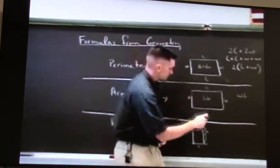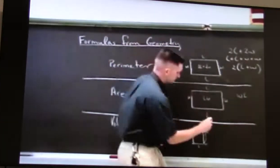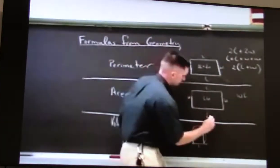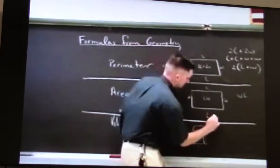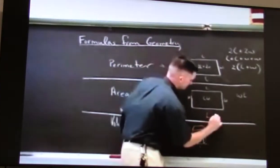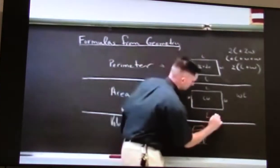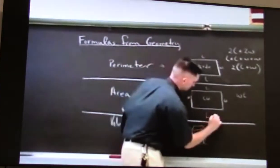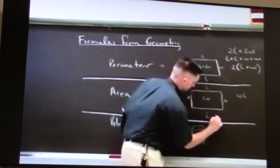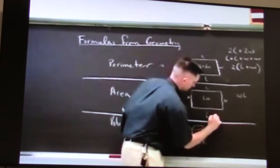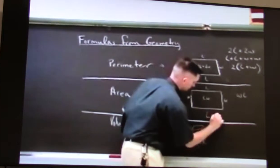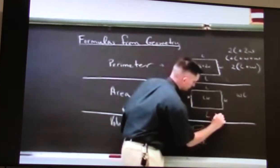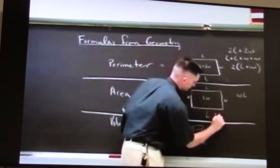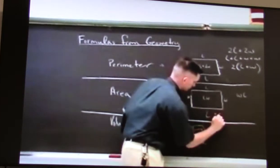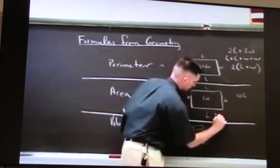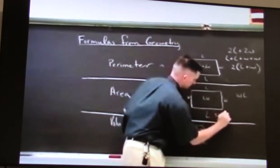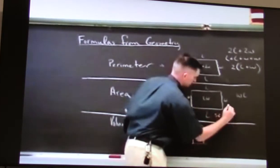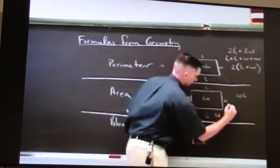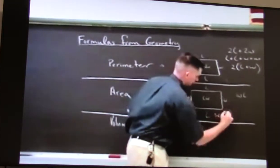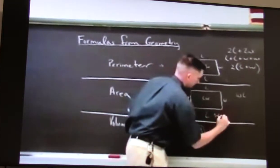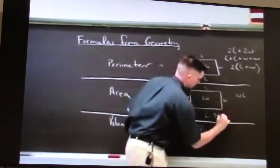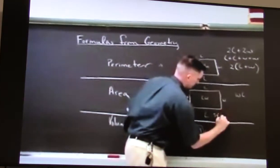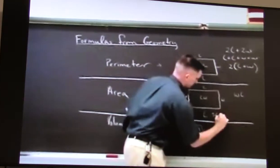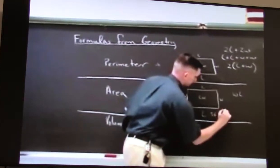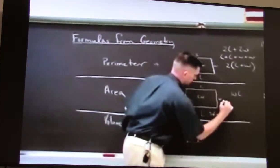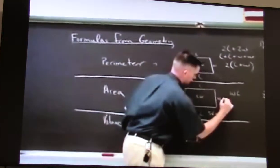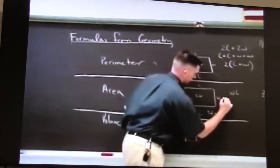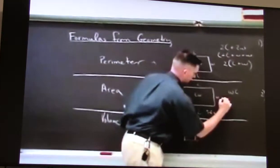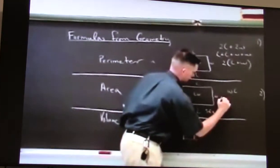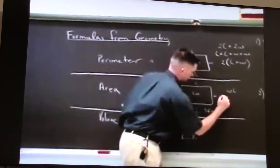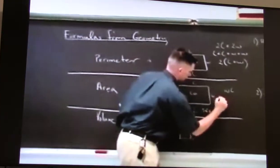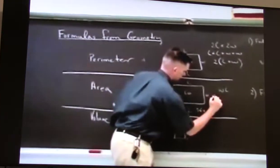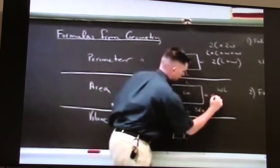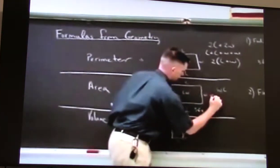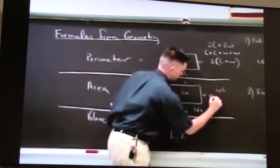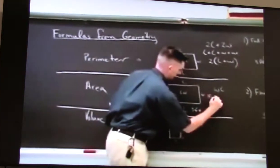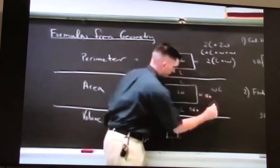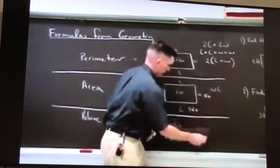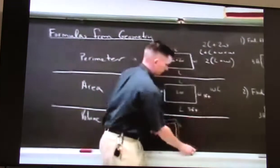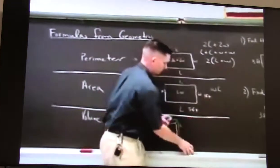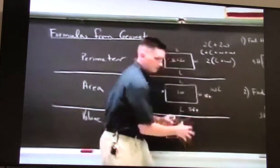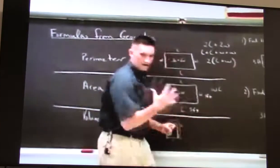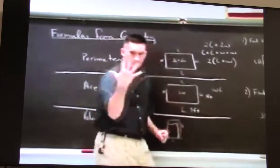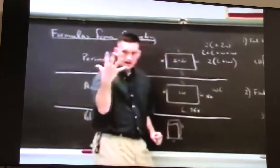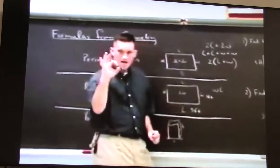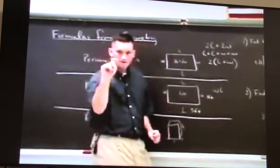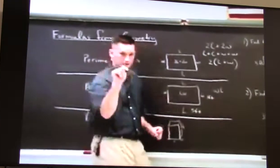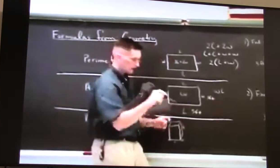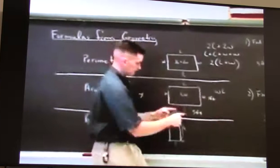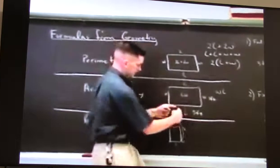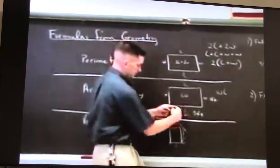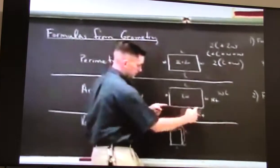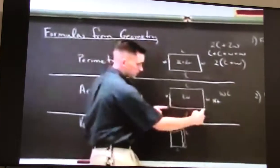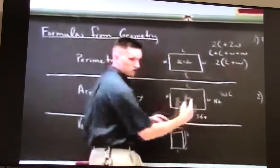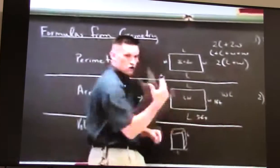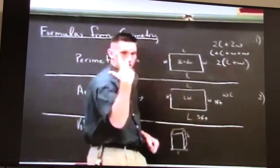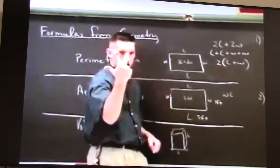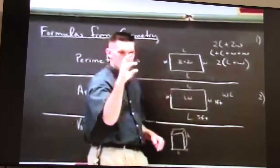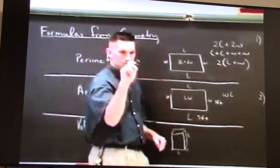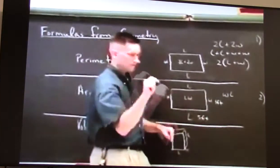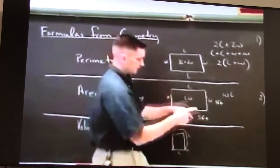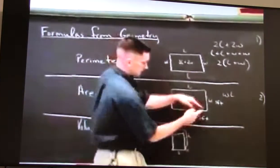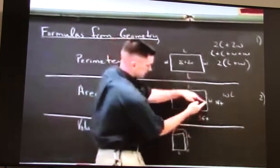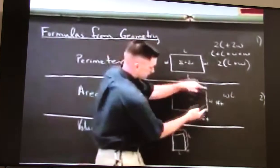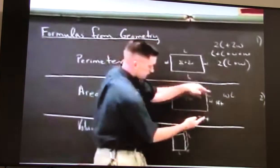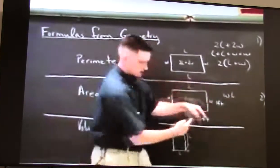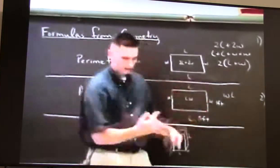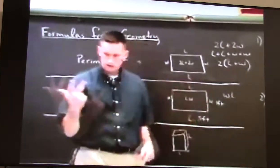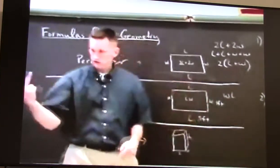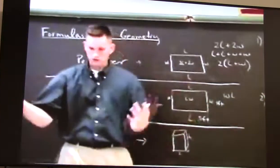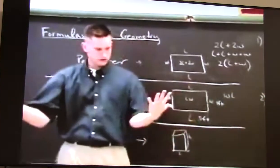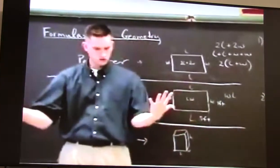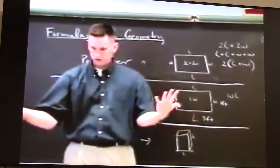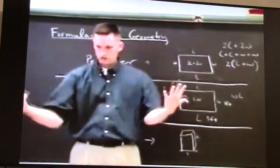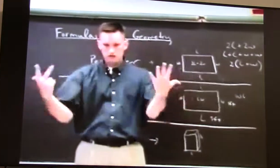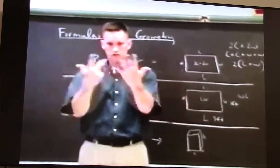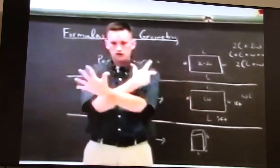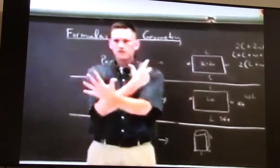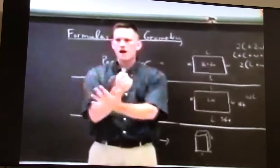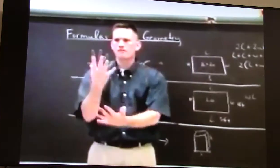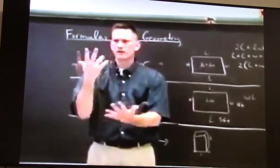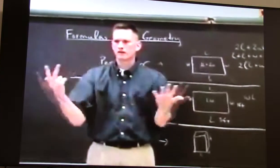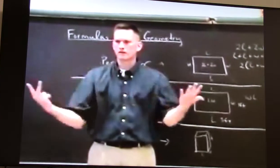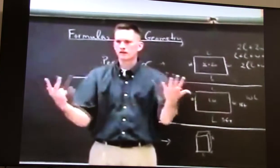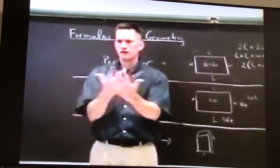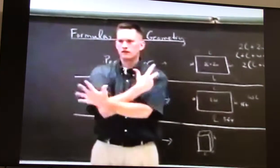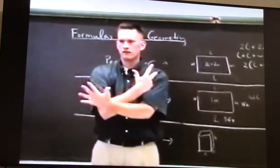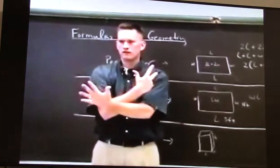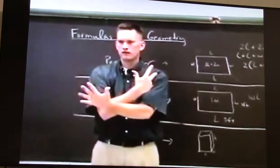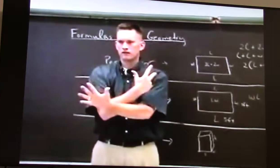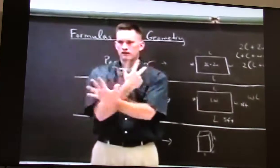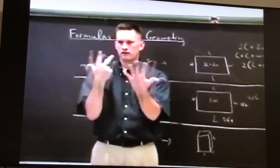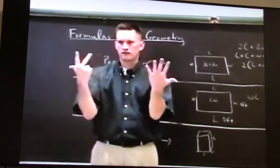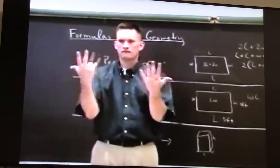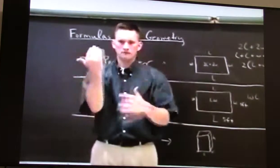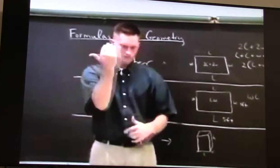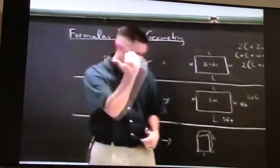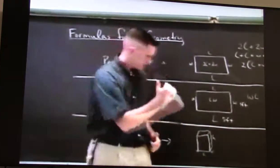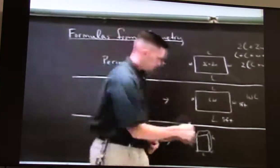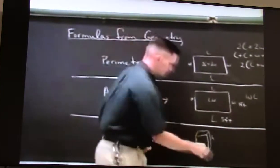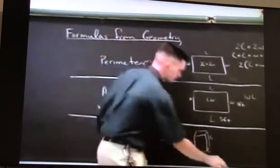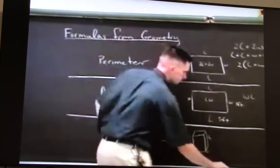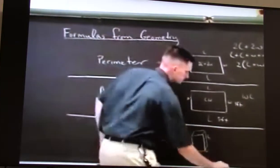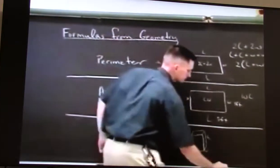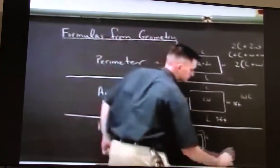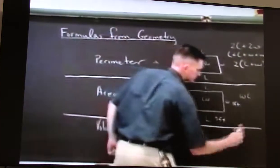if you take the length times width and you think about it, you got 5 times 3 you know